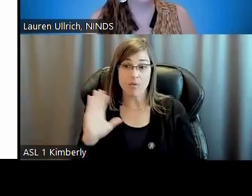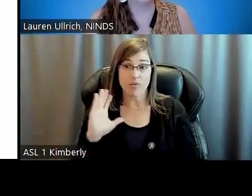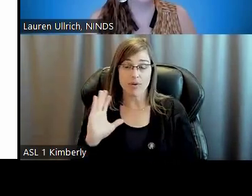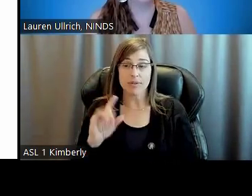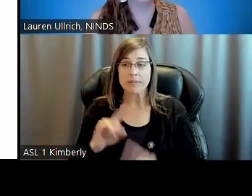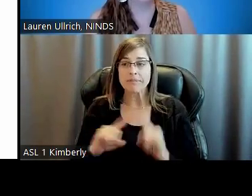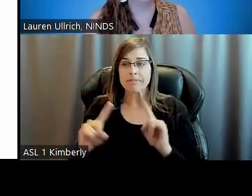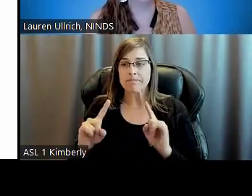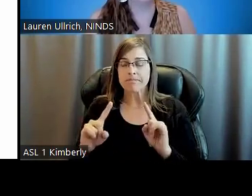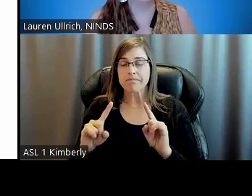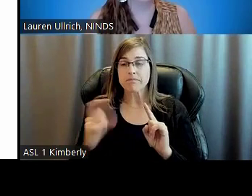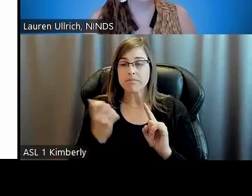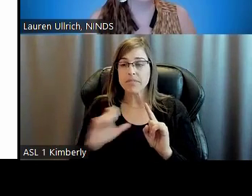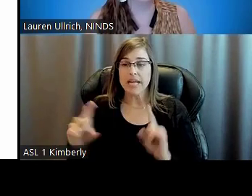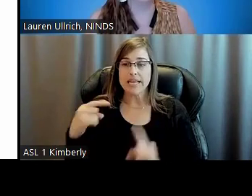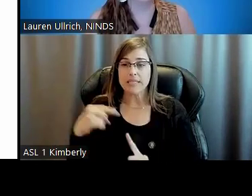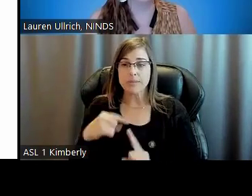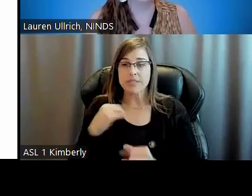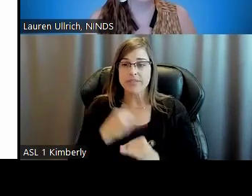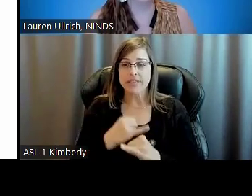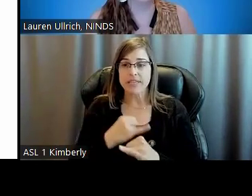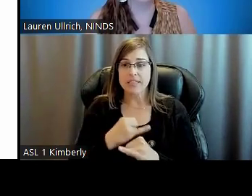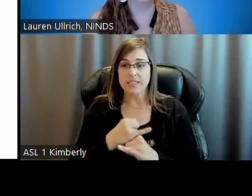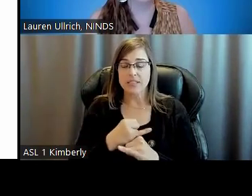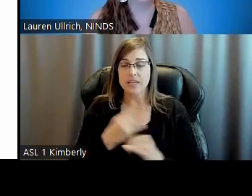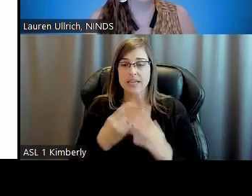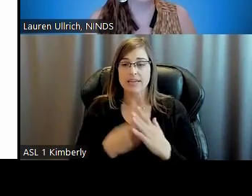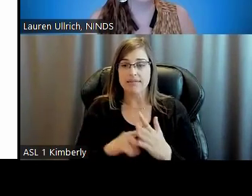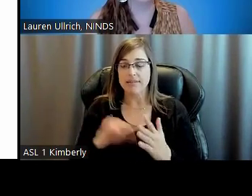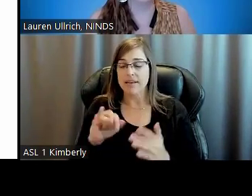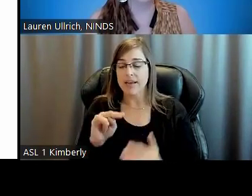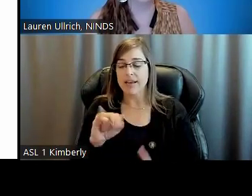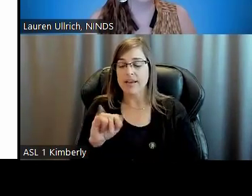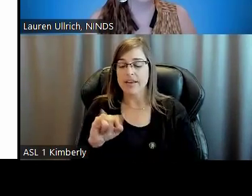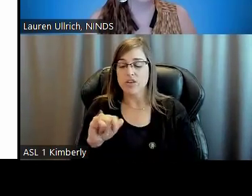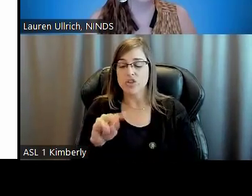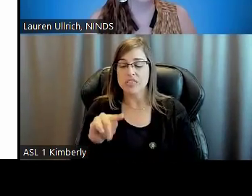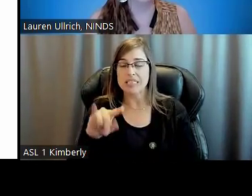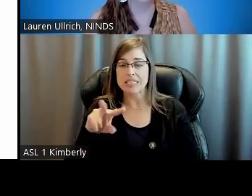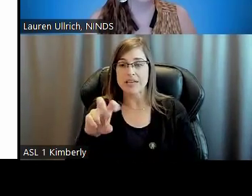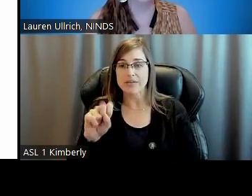but are there any specific institutional initiatives for the ESIs?